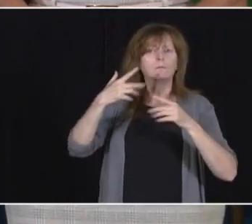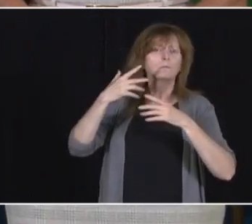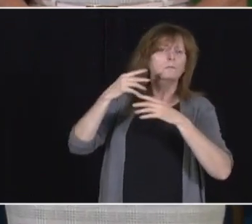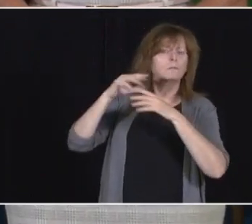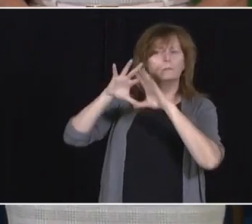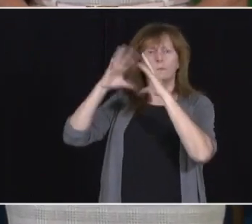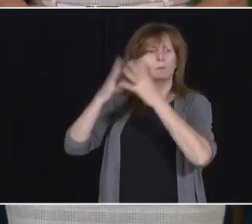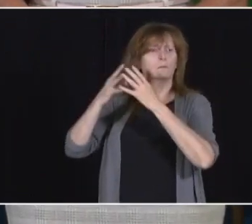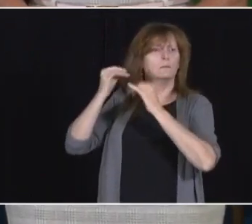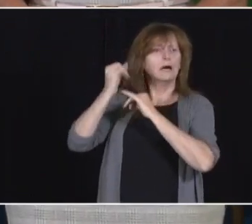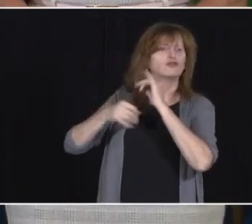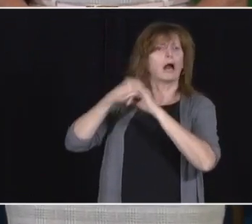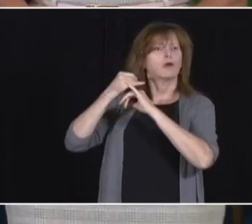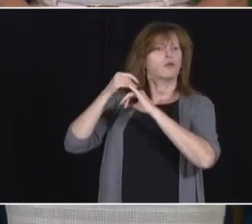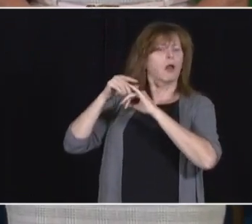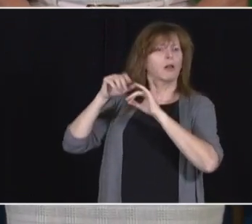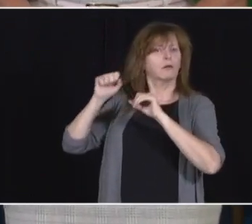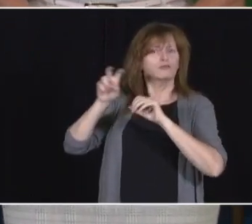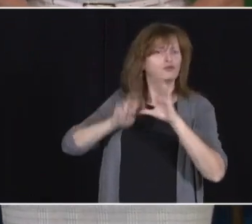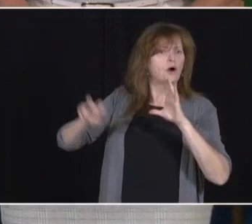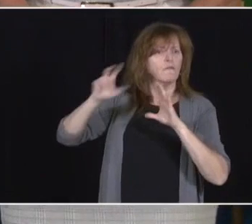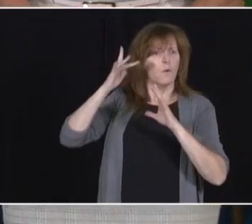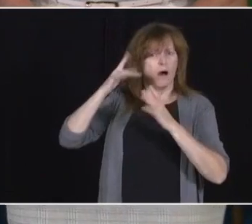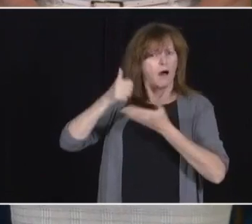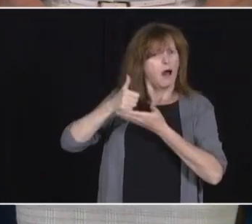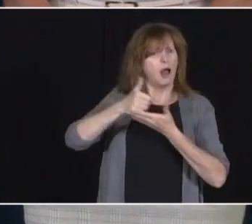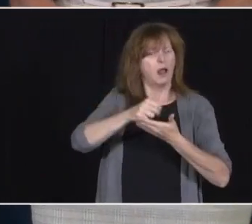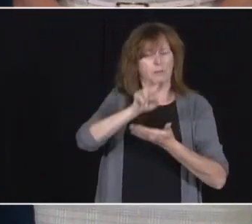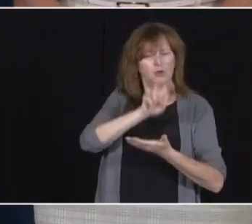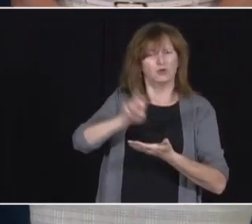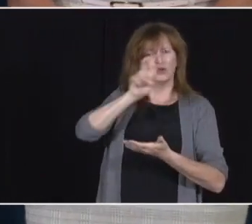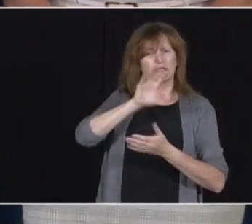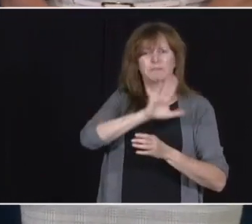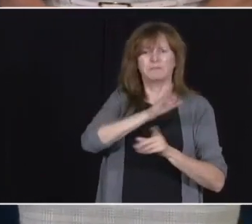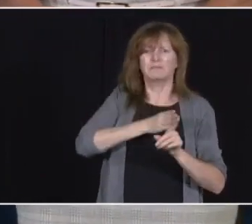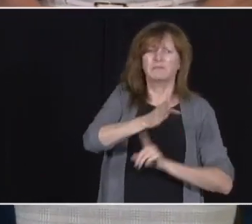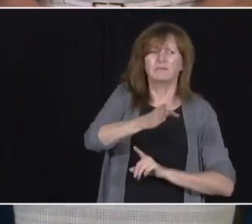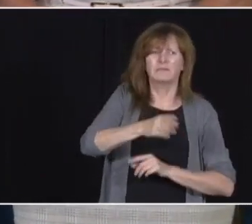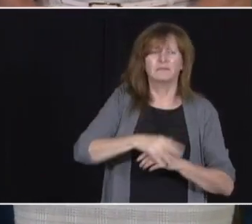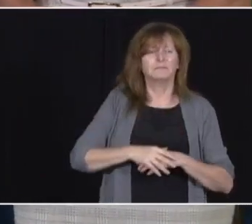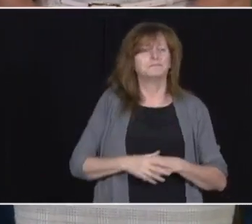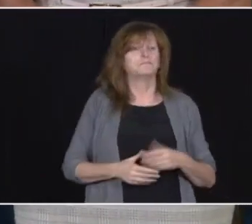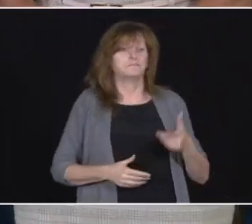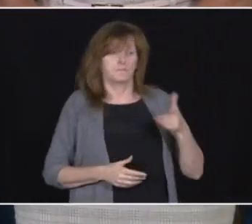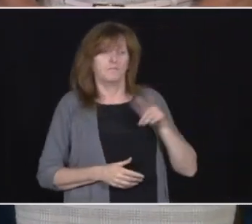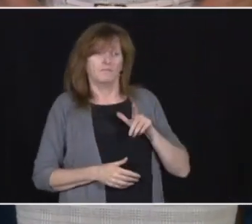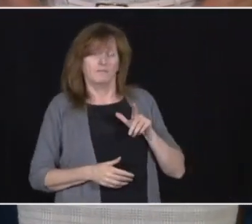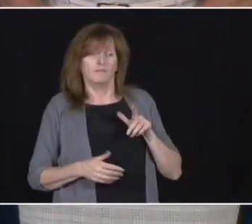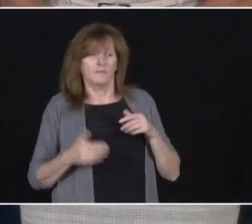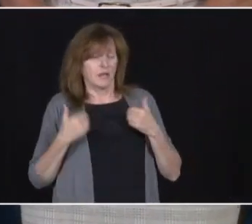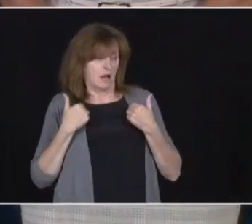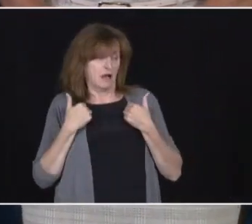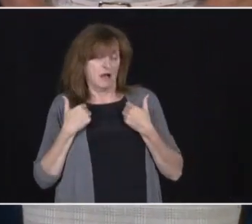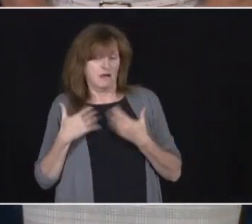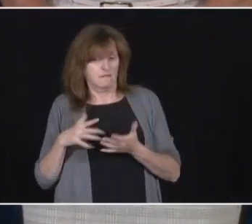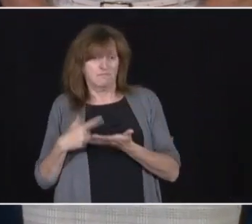border to some extent, to allow international travellers to come in and help the tourism industry? Well, I talked to an expert in this.